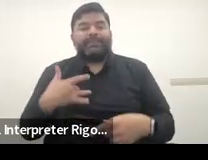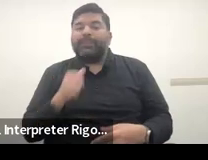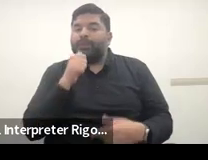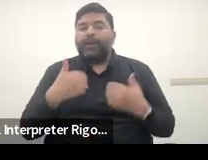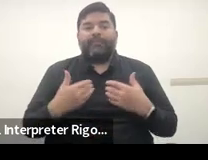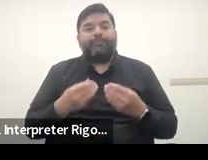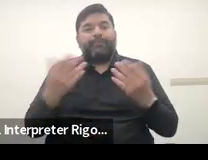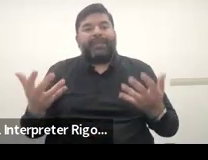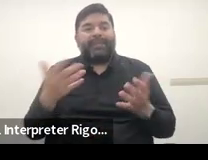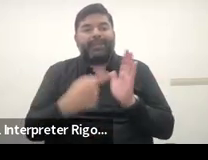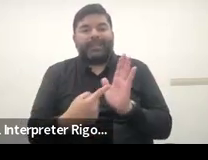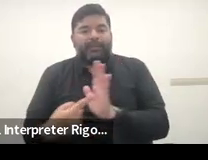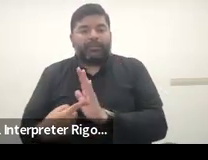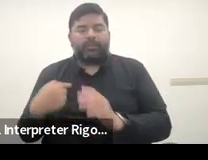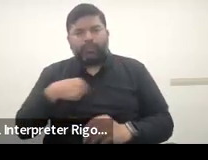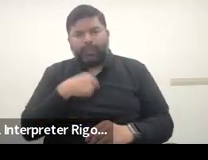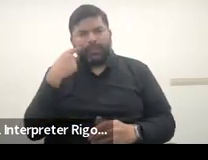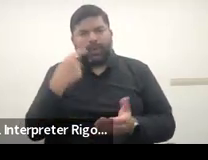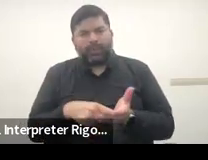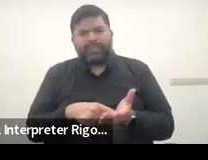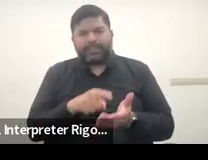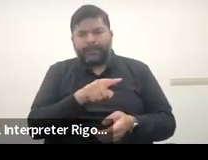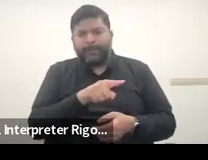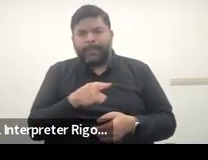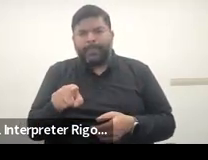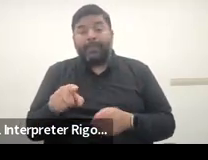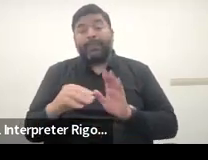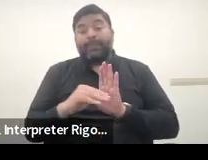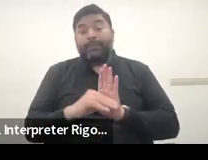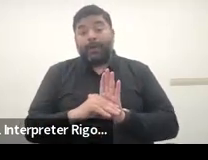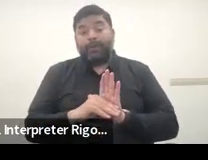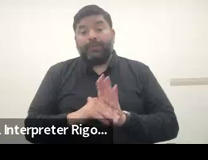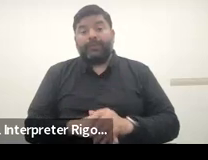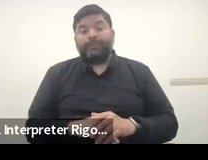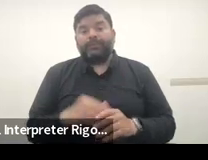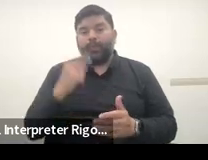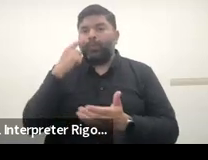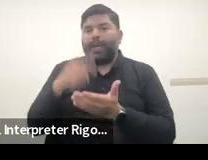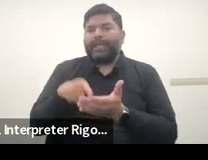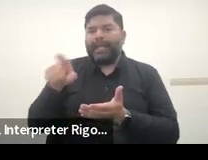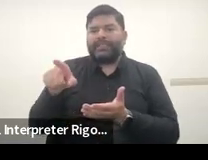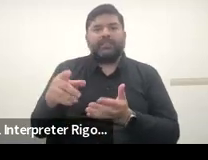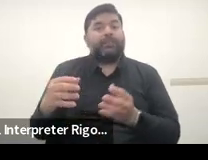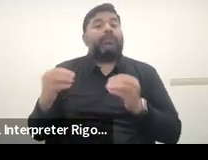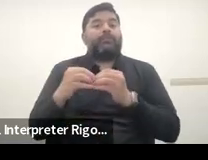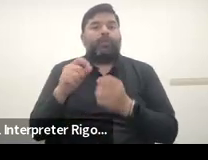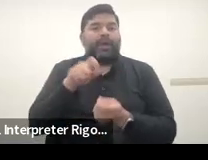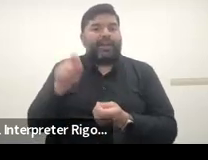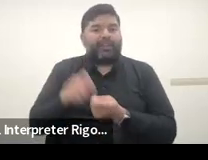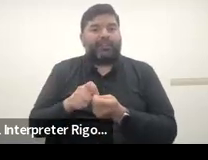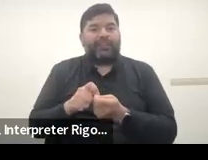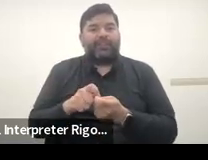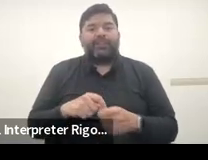we see that the the model recognizes those even more accurately, disproportionately